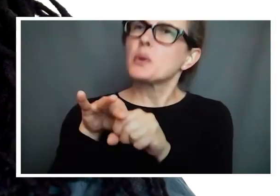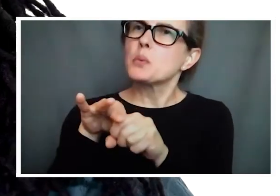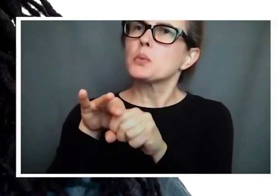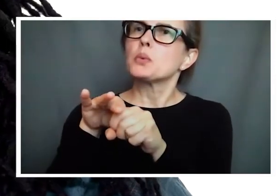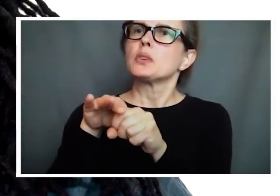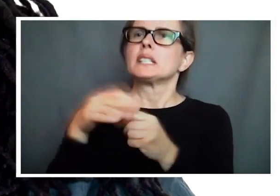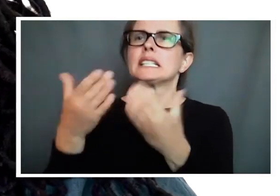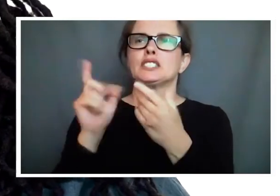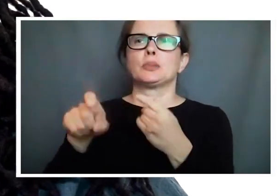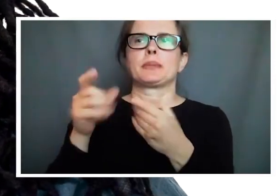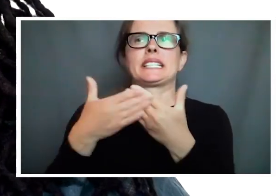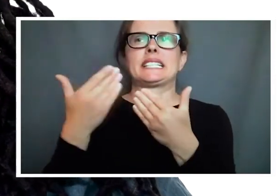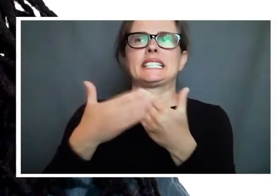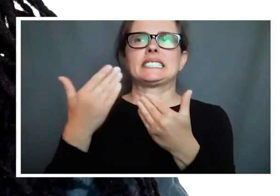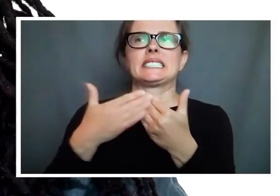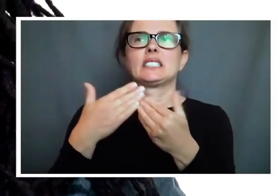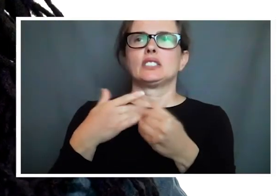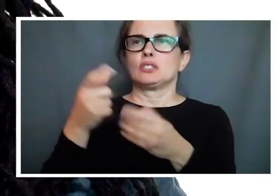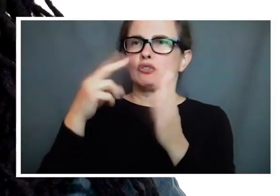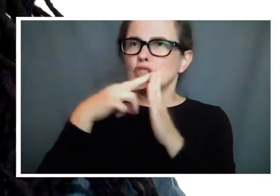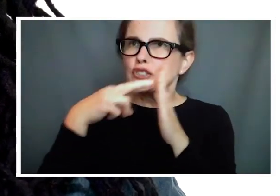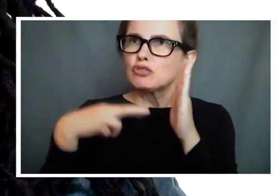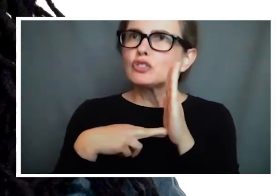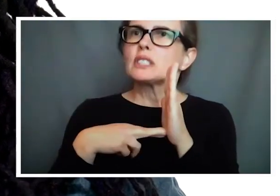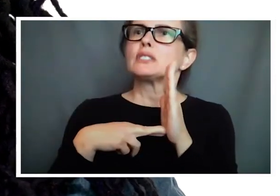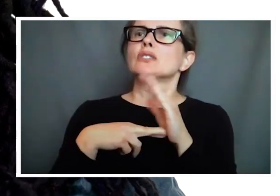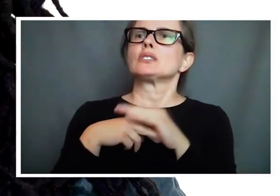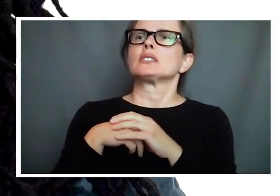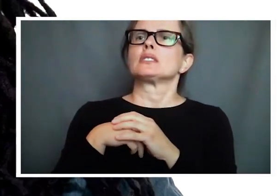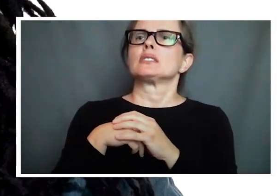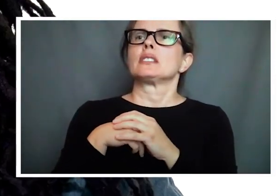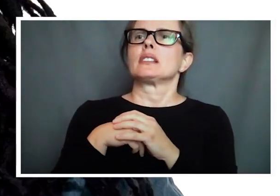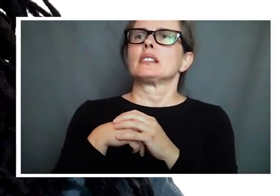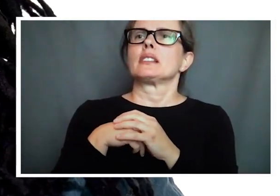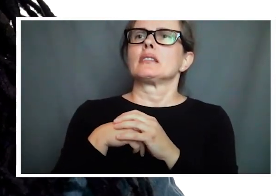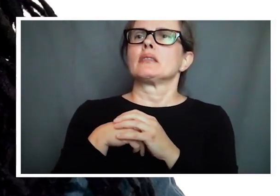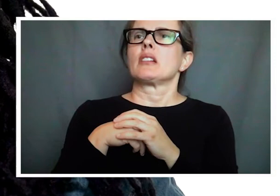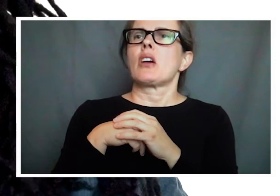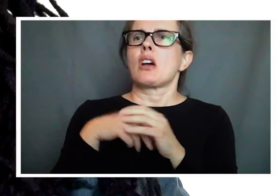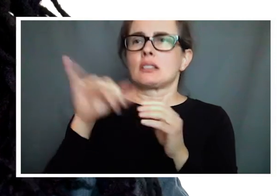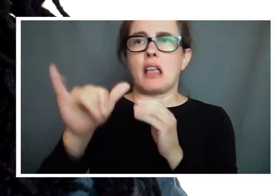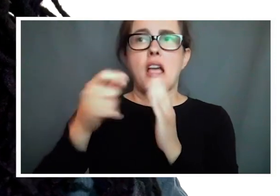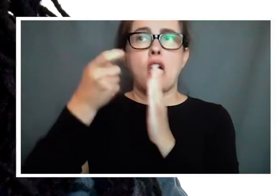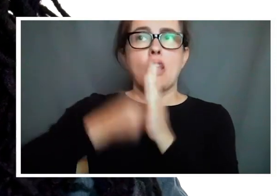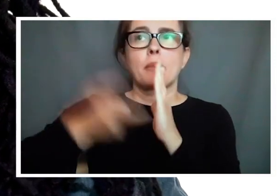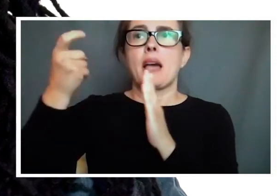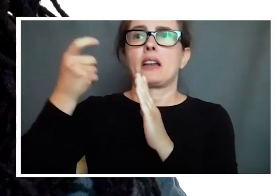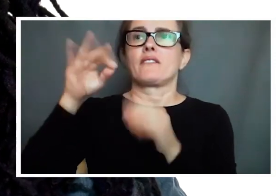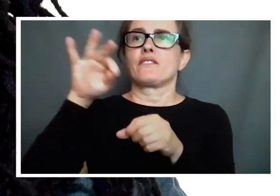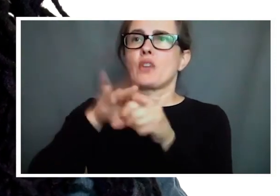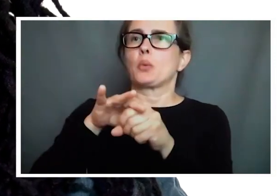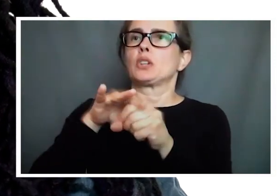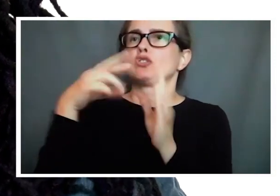voter registration doesn't have to be difficult. Things like inaccessible forms, problems with address matching and not having accessible online registration,